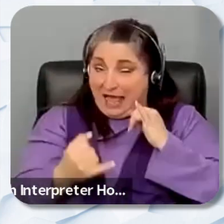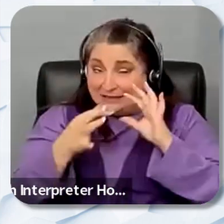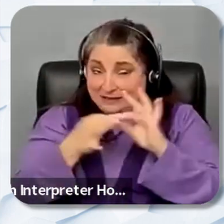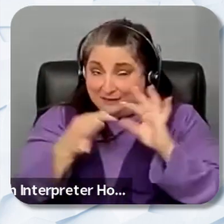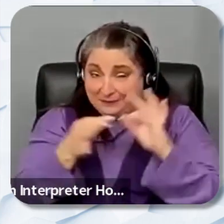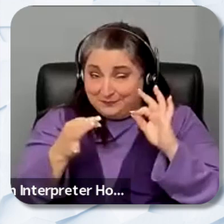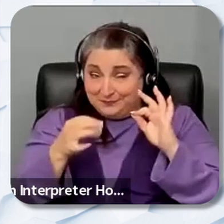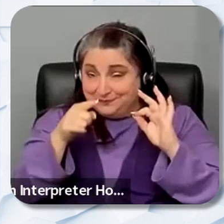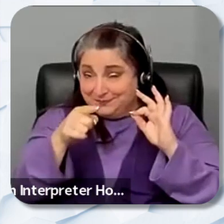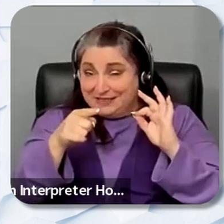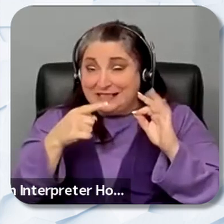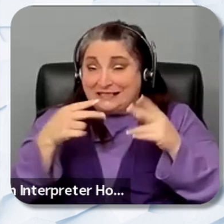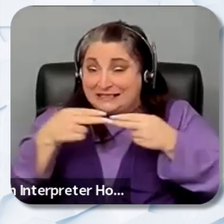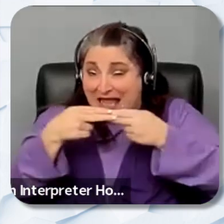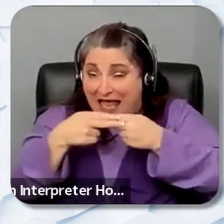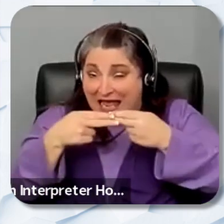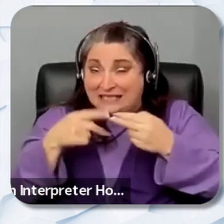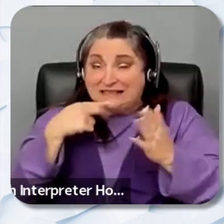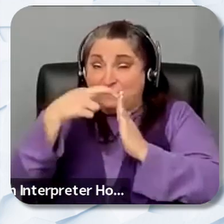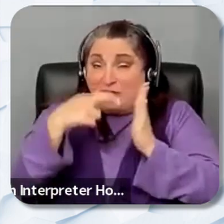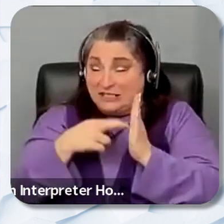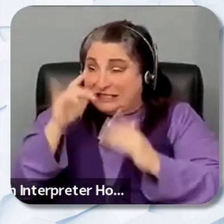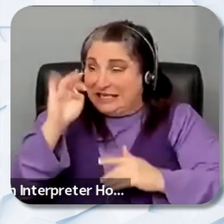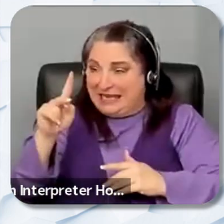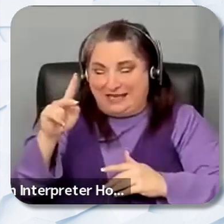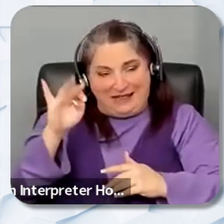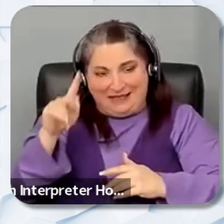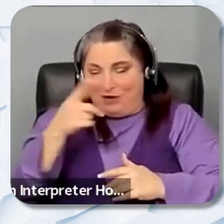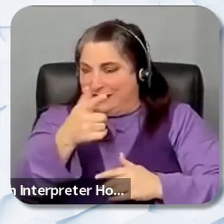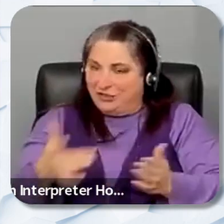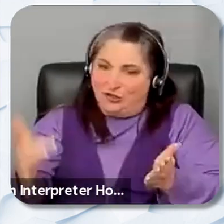it says "Registration Link", it is linked right there, and so you can click and register